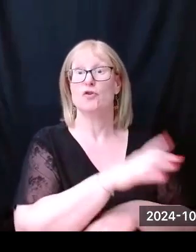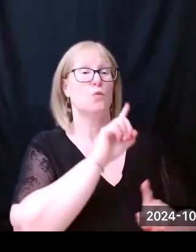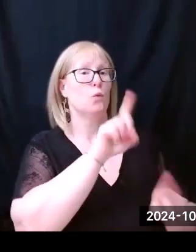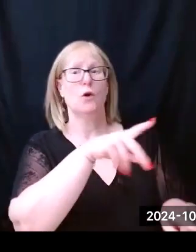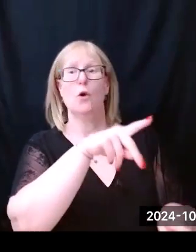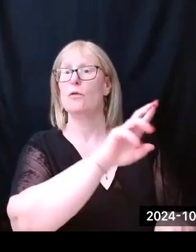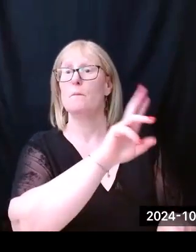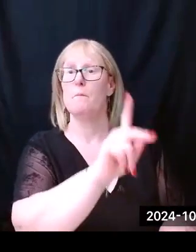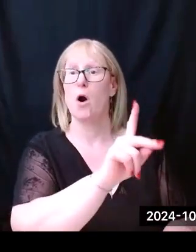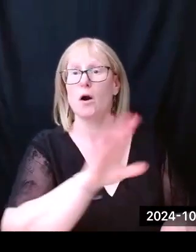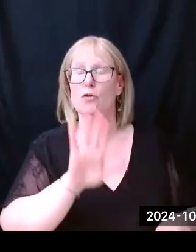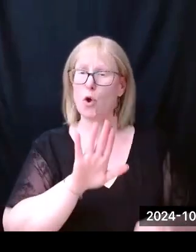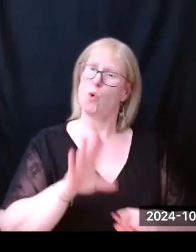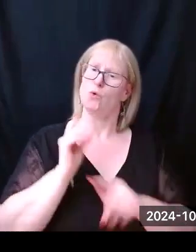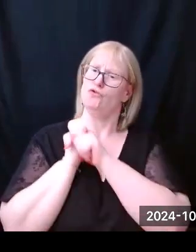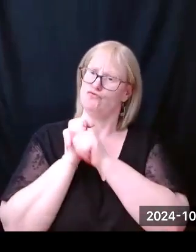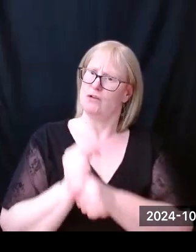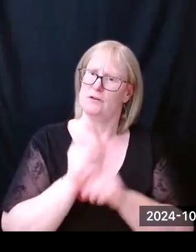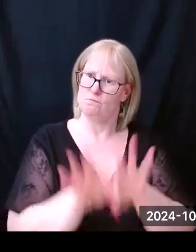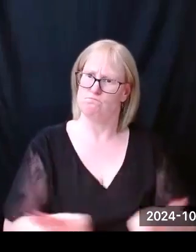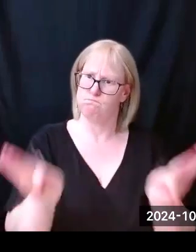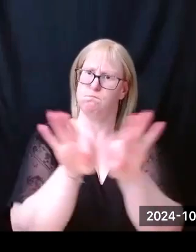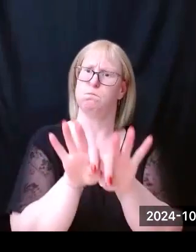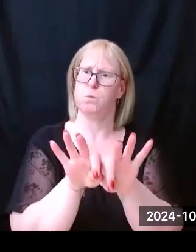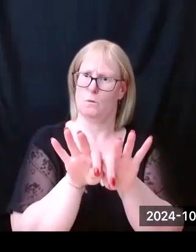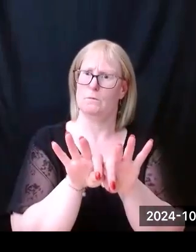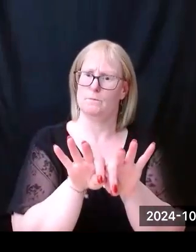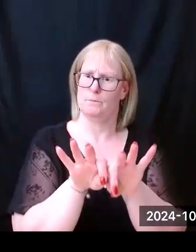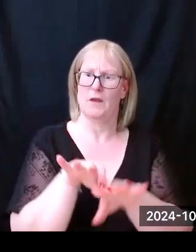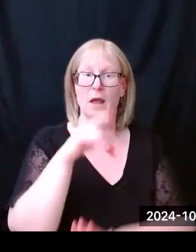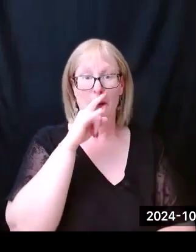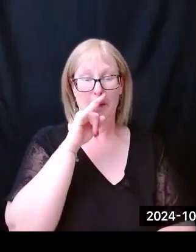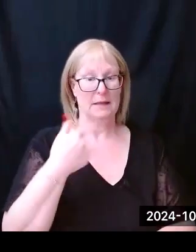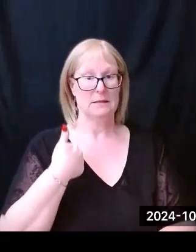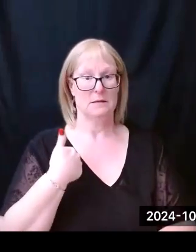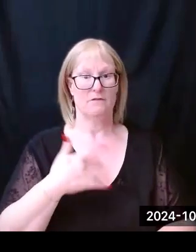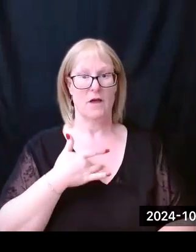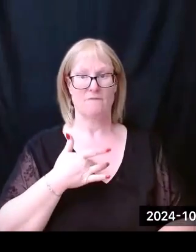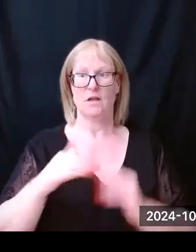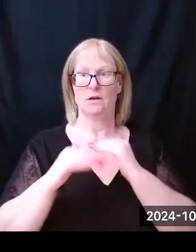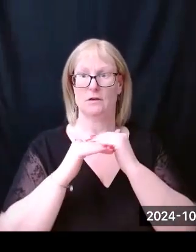Those traditions are really important. They give kids that sense of stability that they really do crave.